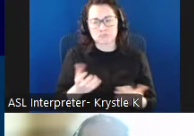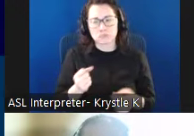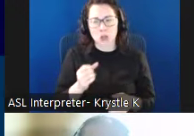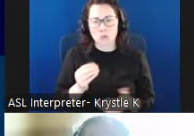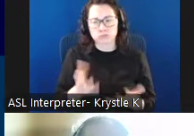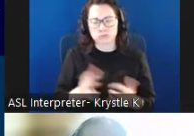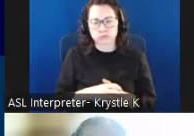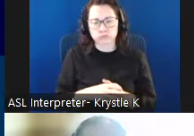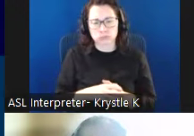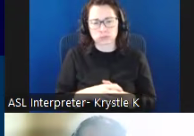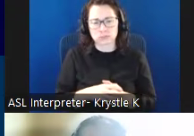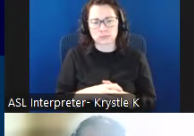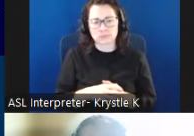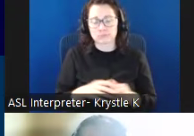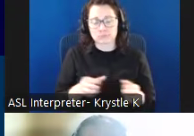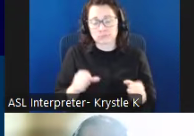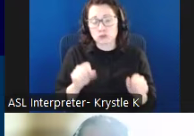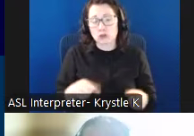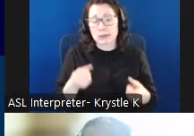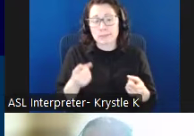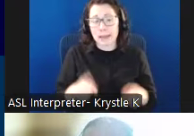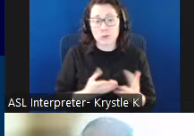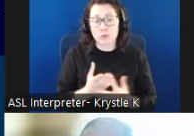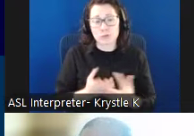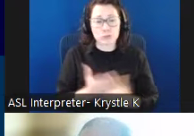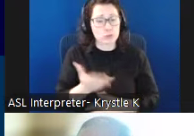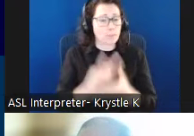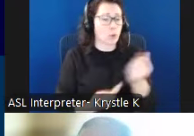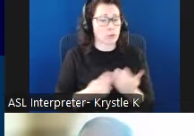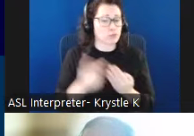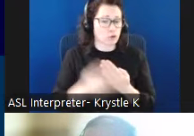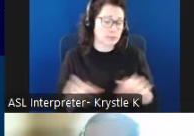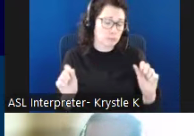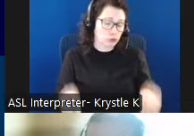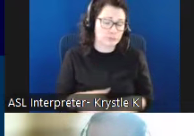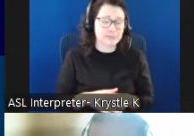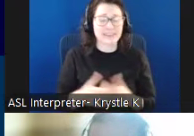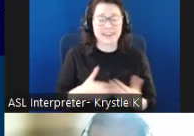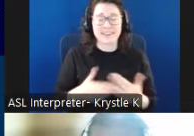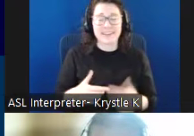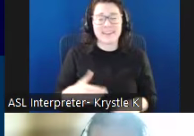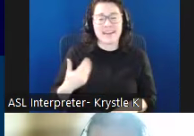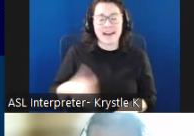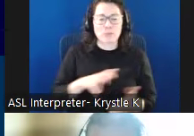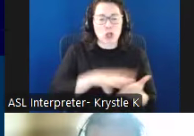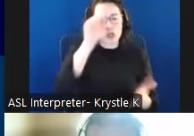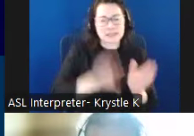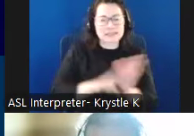something that can be done through both both programs. Um, I am a learning and